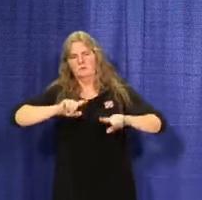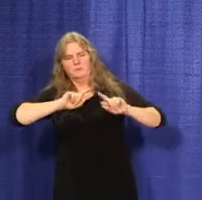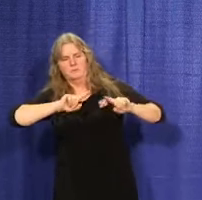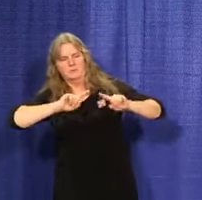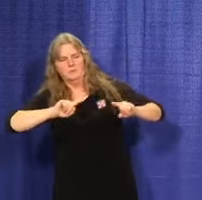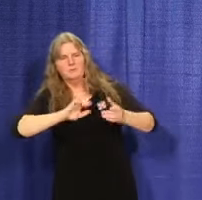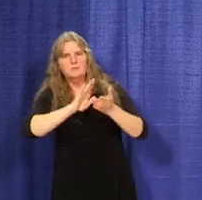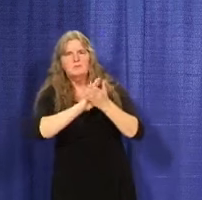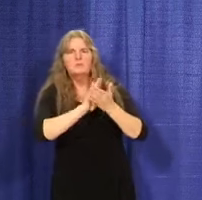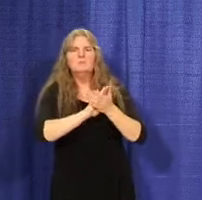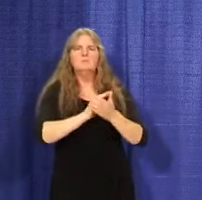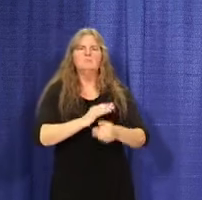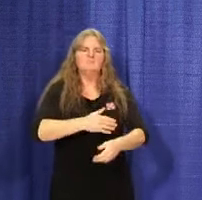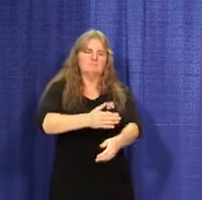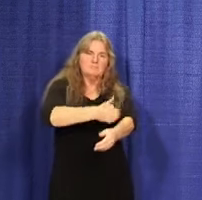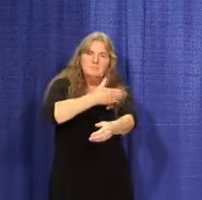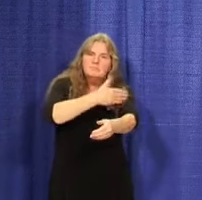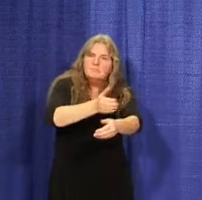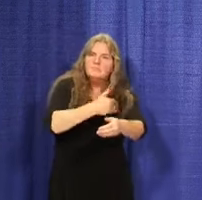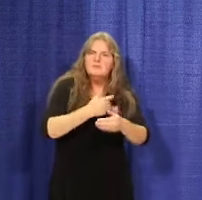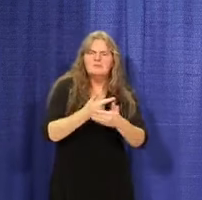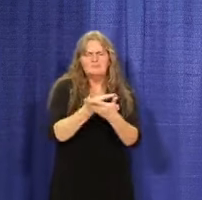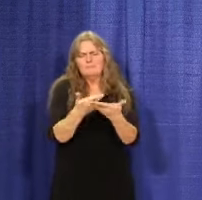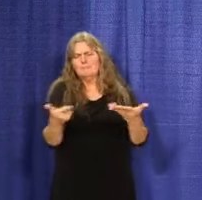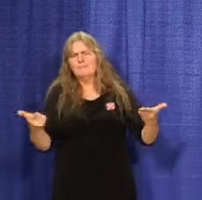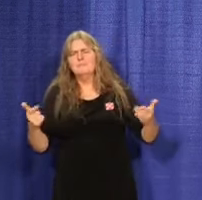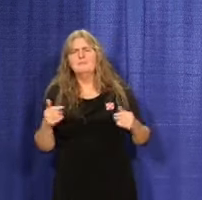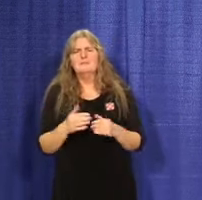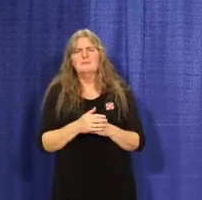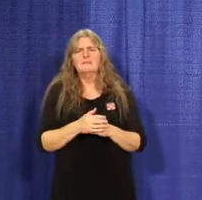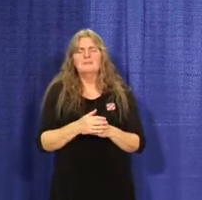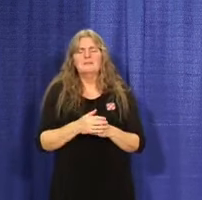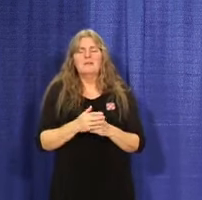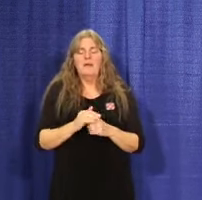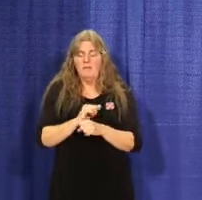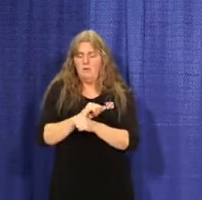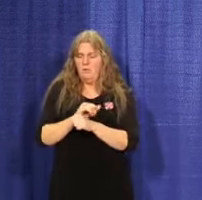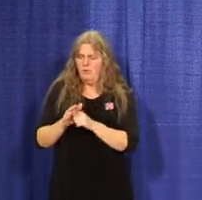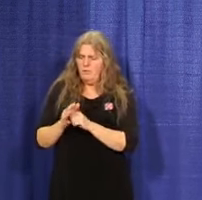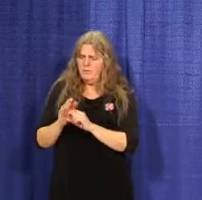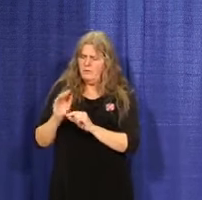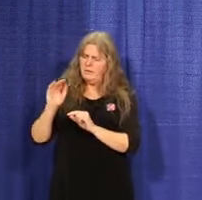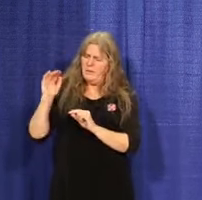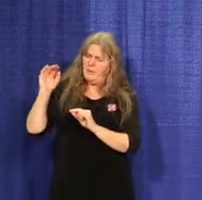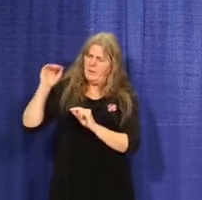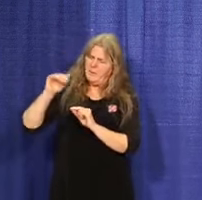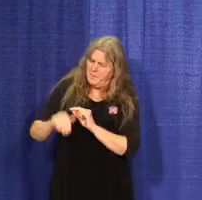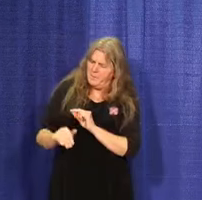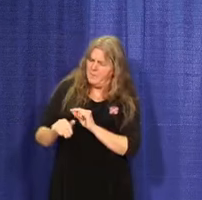and sing. If COVID activity settles down and other parts of the country, we can take another look and